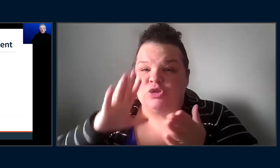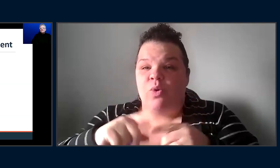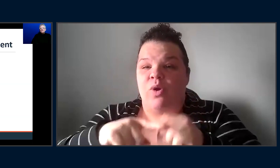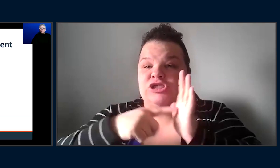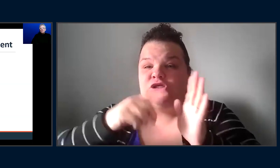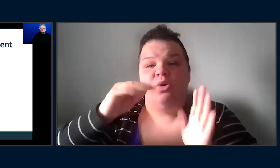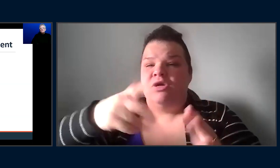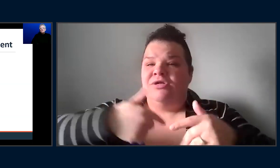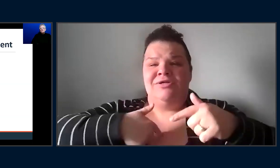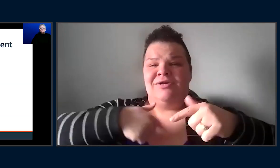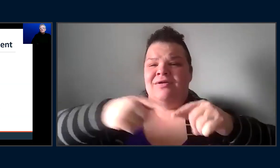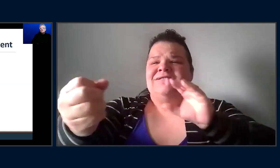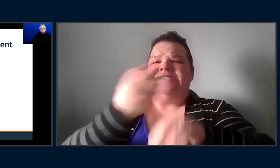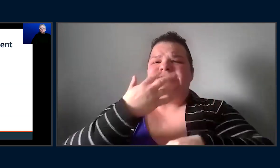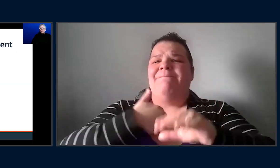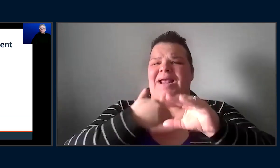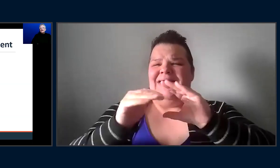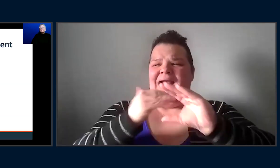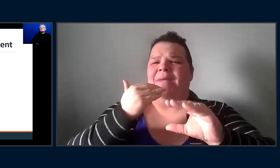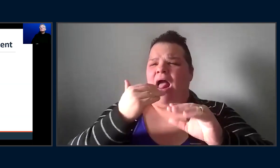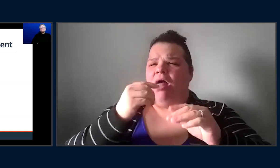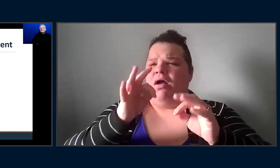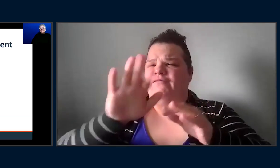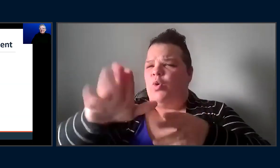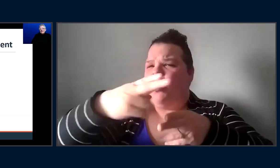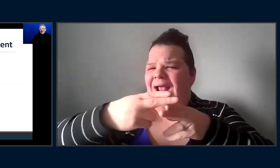Andrea wants a pamphlet for students to show--